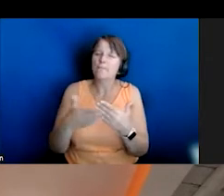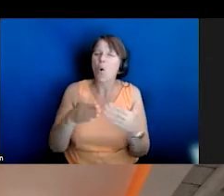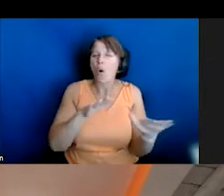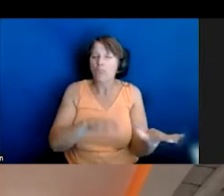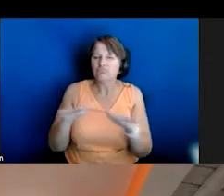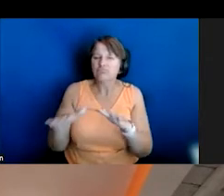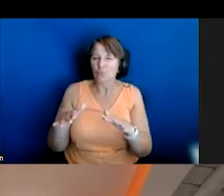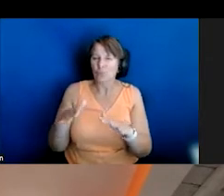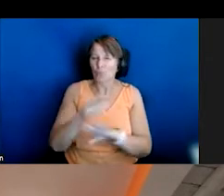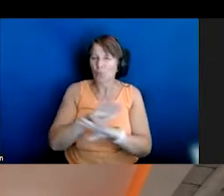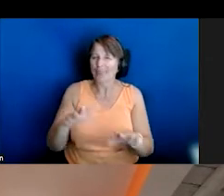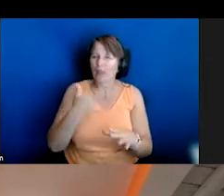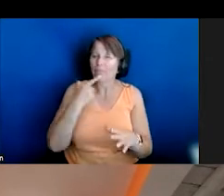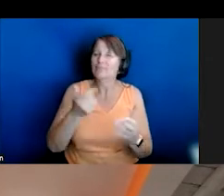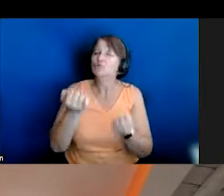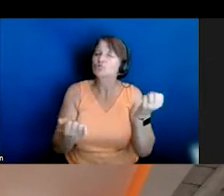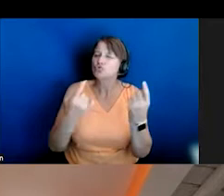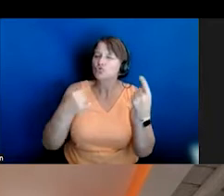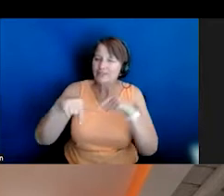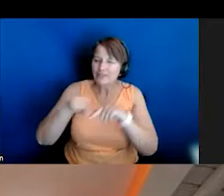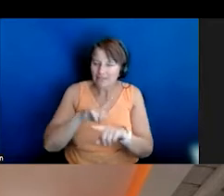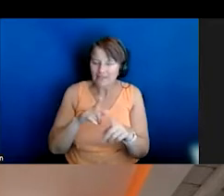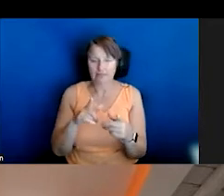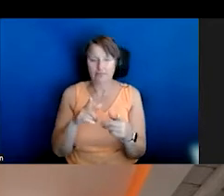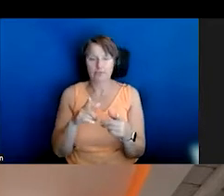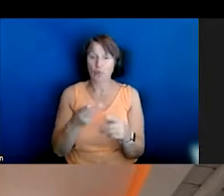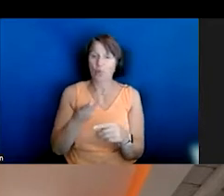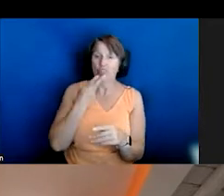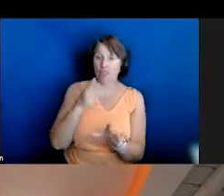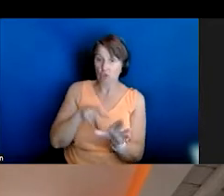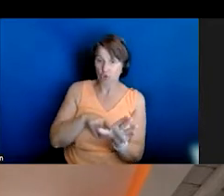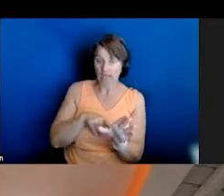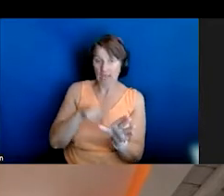So, in the third year, we proposed to make a gathering site, a big house,